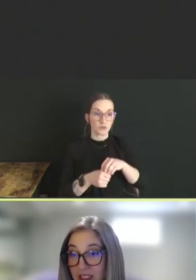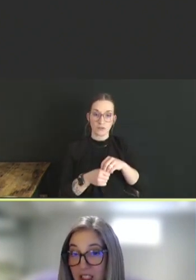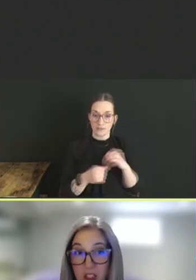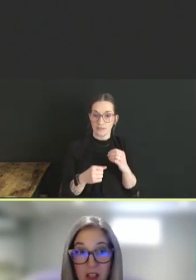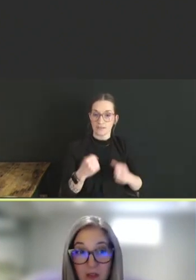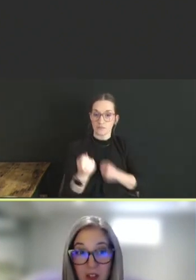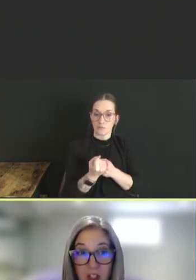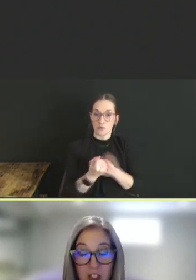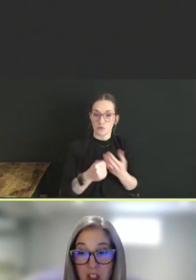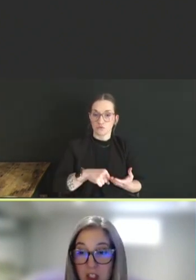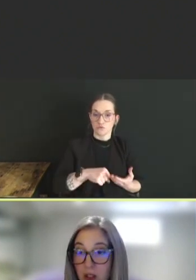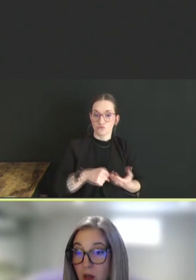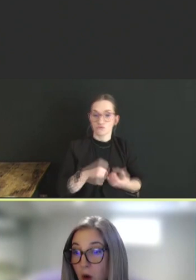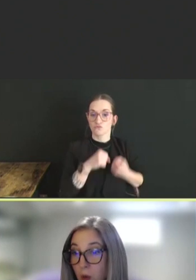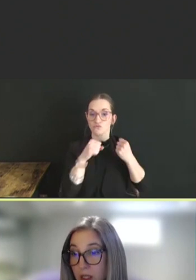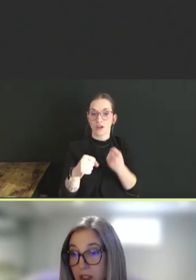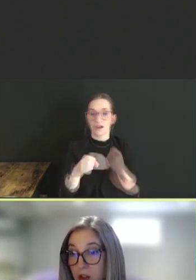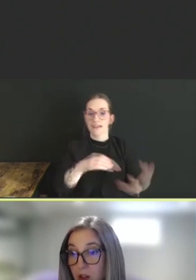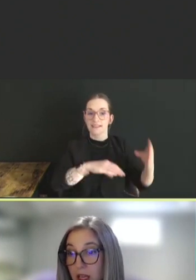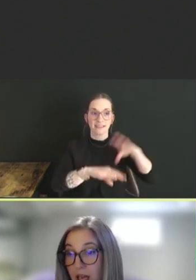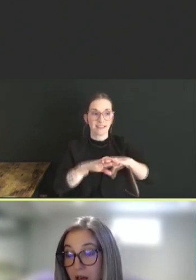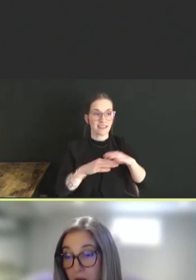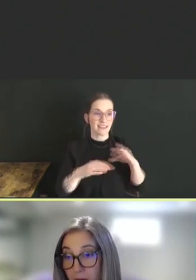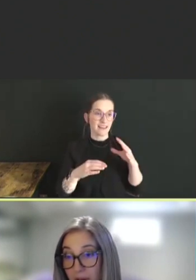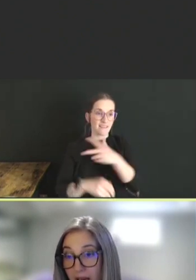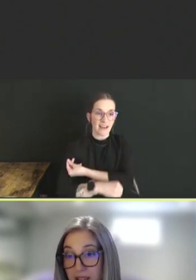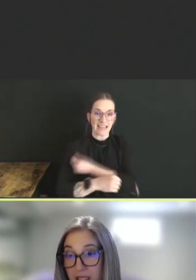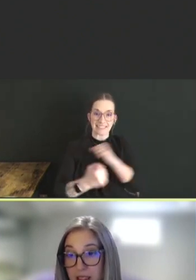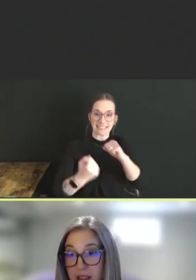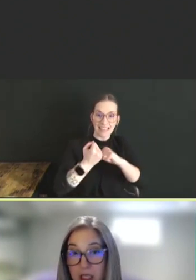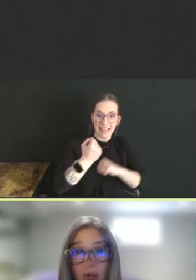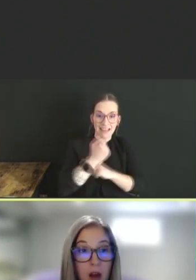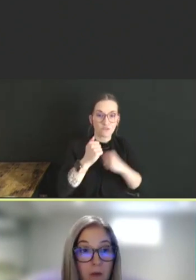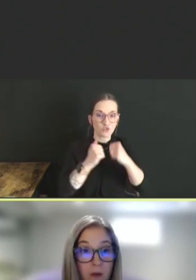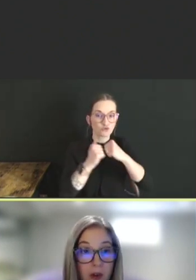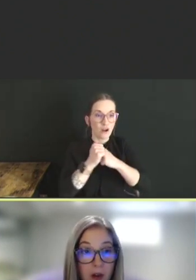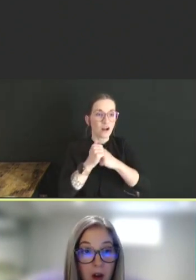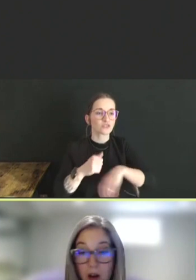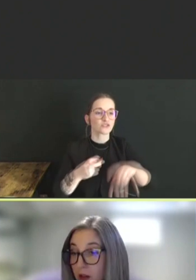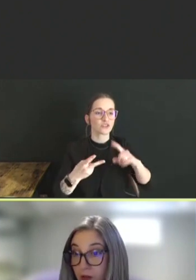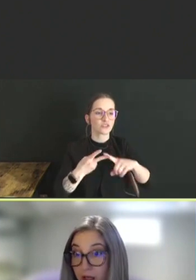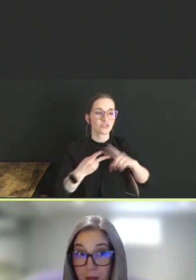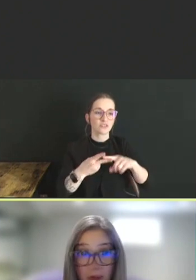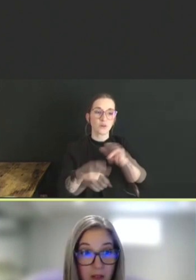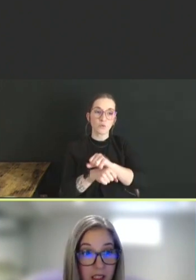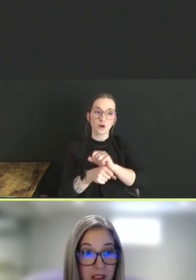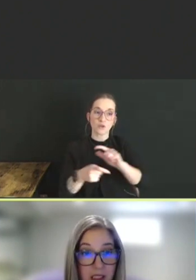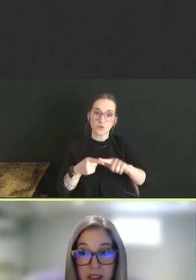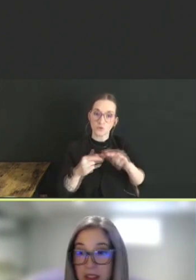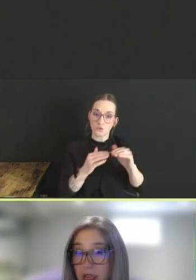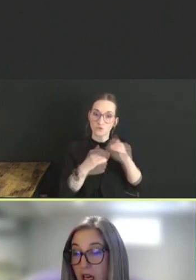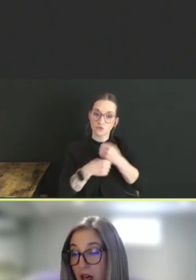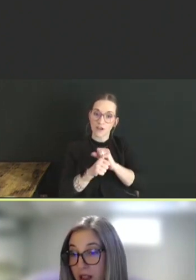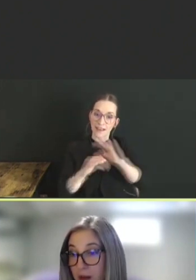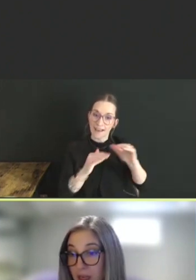vaccination infrastructure, working to create equitable access for all recommended vaccines,